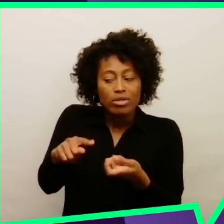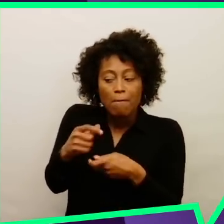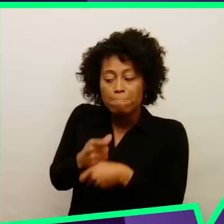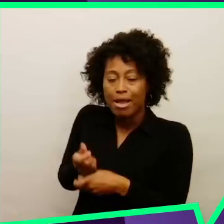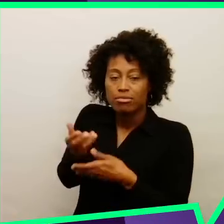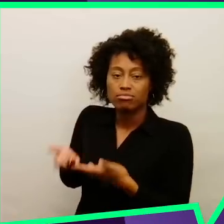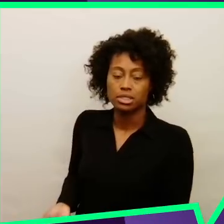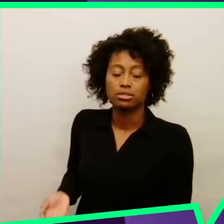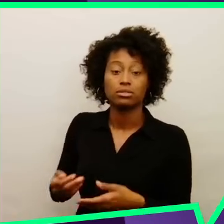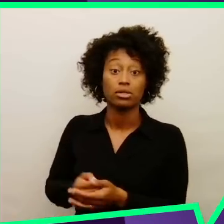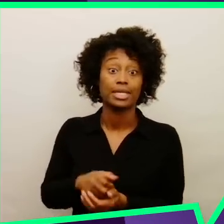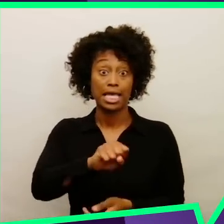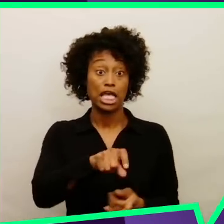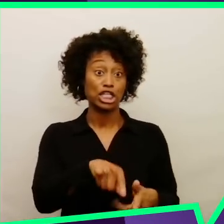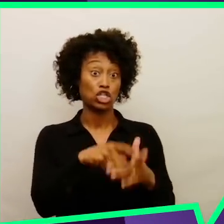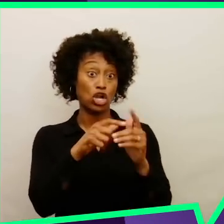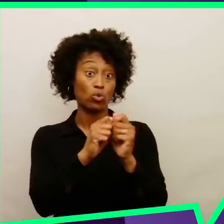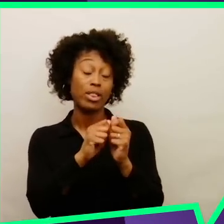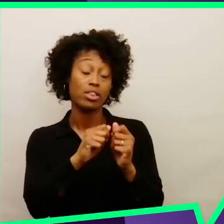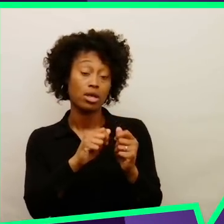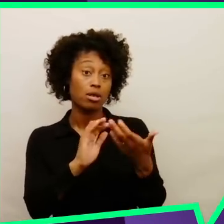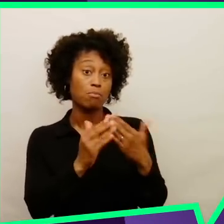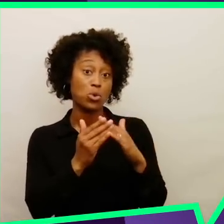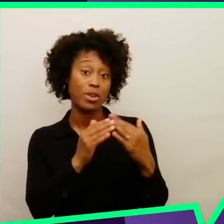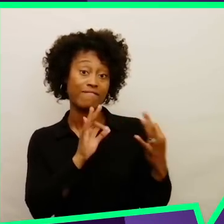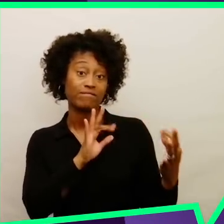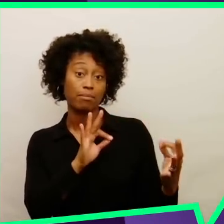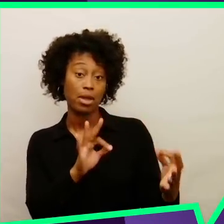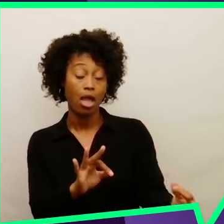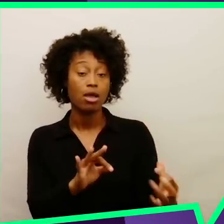worked with the community to really bring this to life.